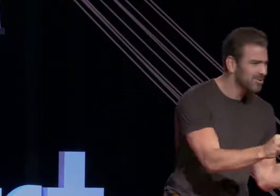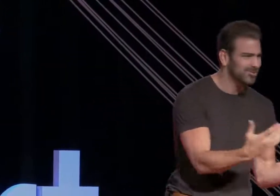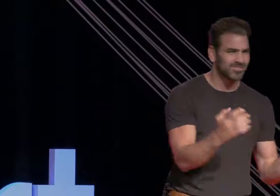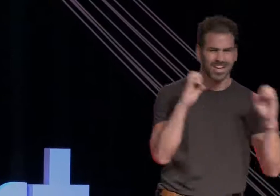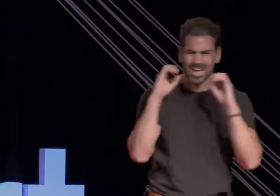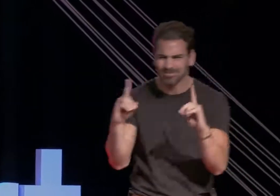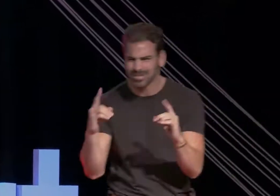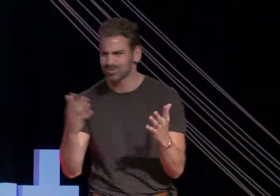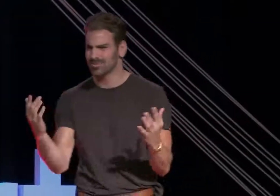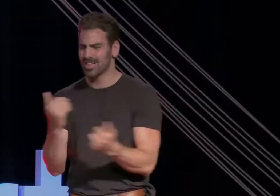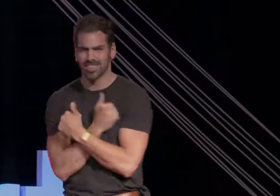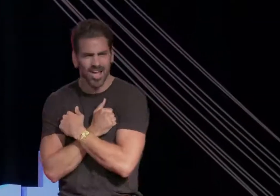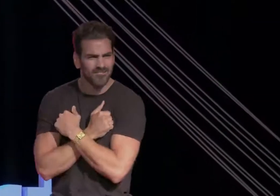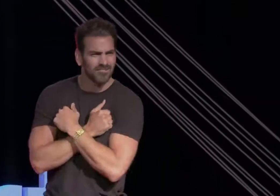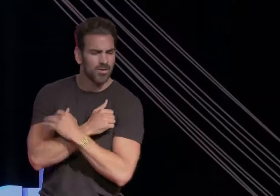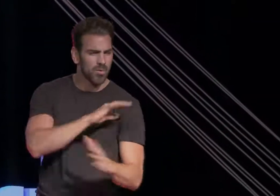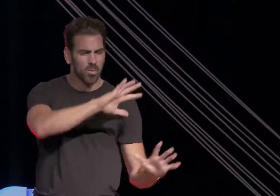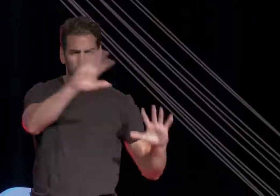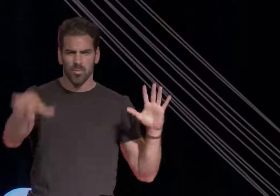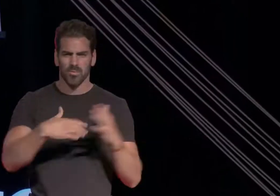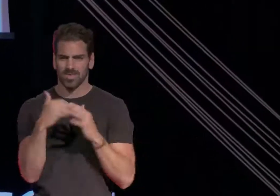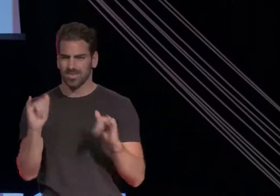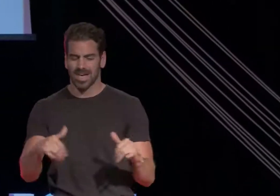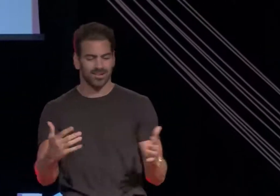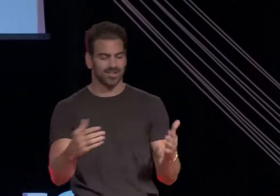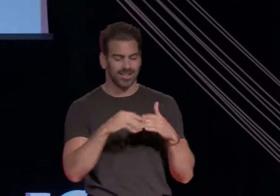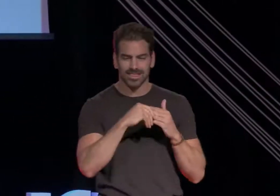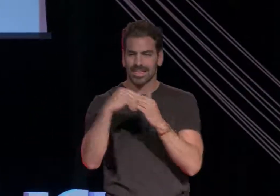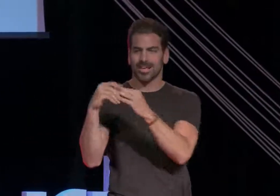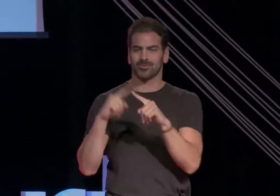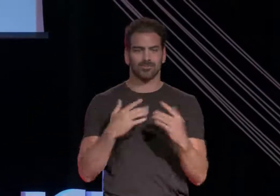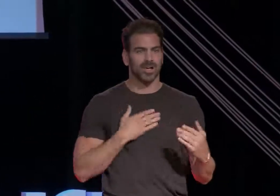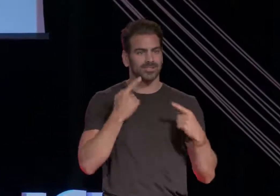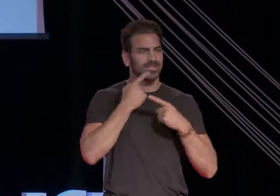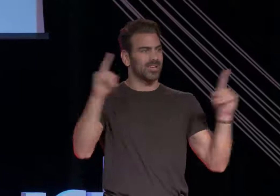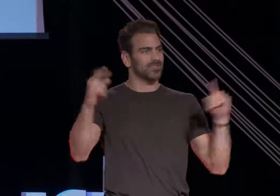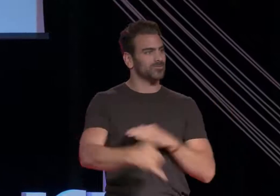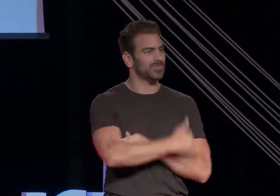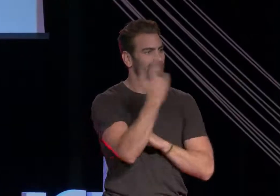language and education and i had parents who loved me and put me on a path to success i wouldn't be